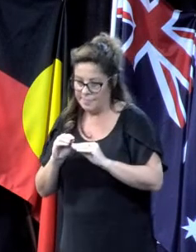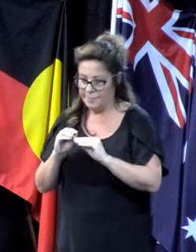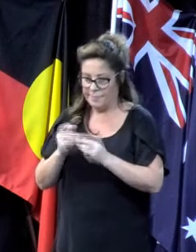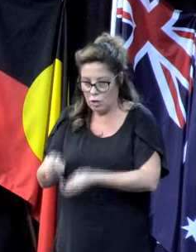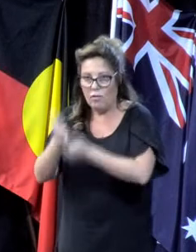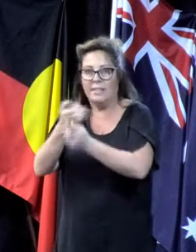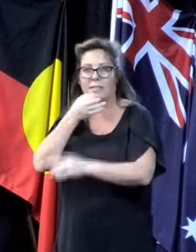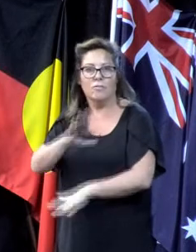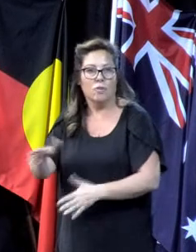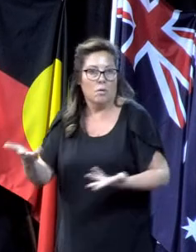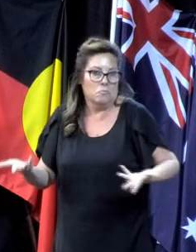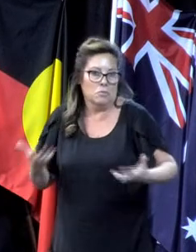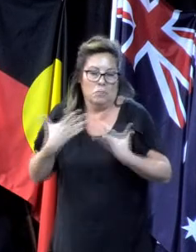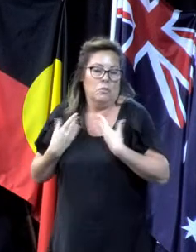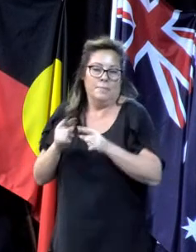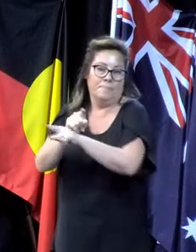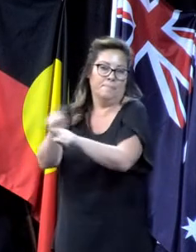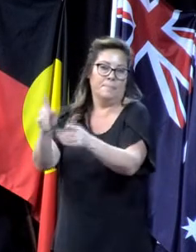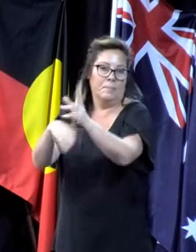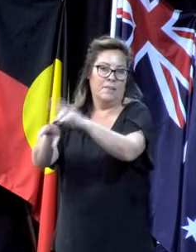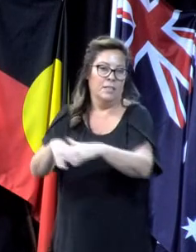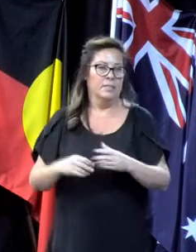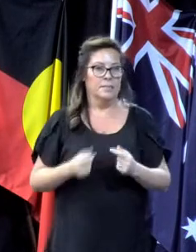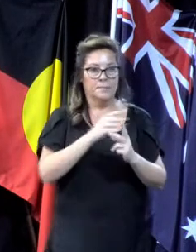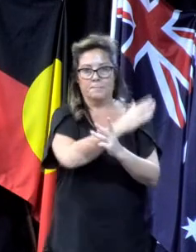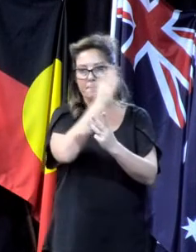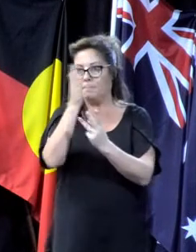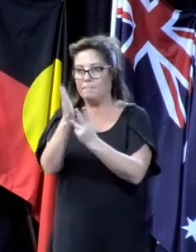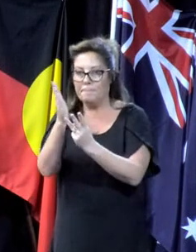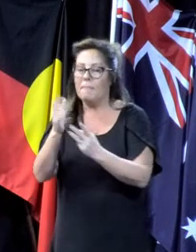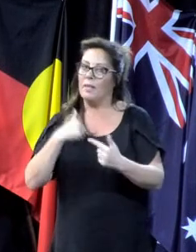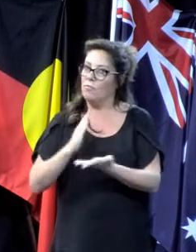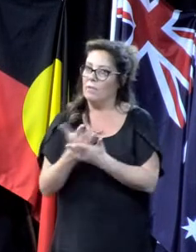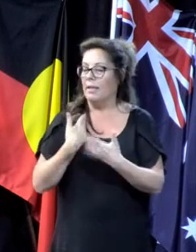The parent can offer insight into the home life,